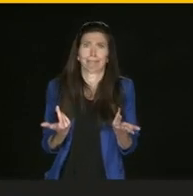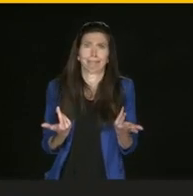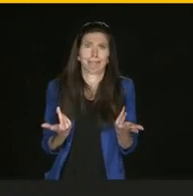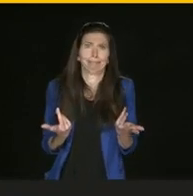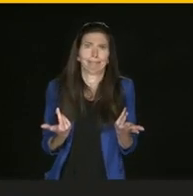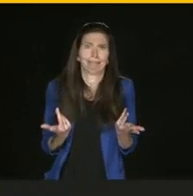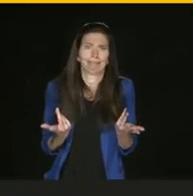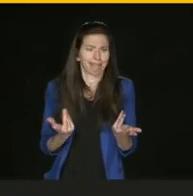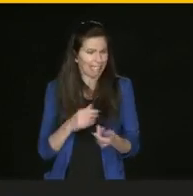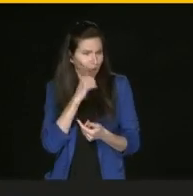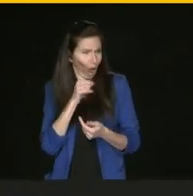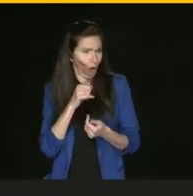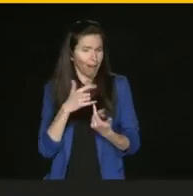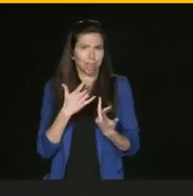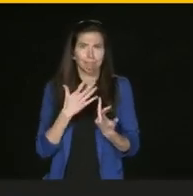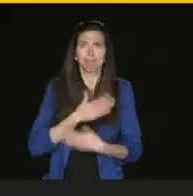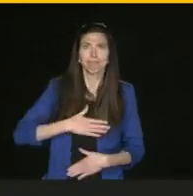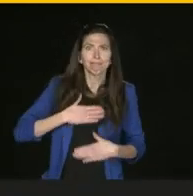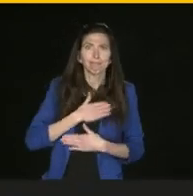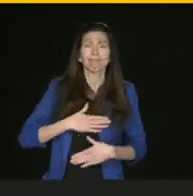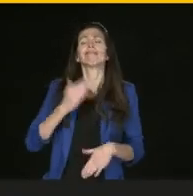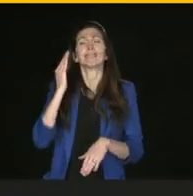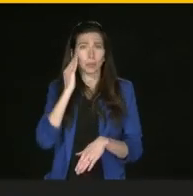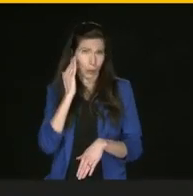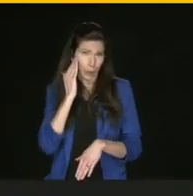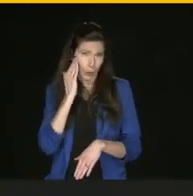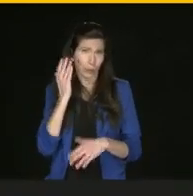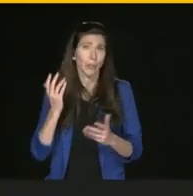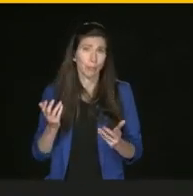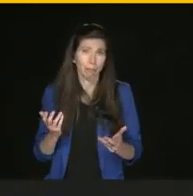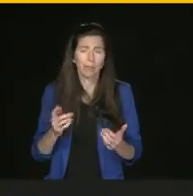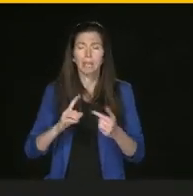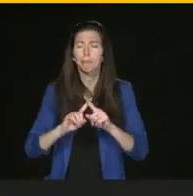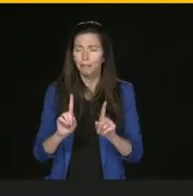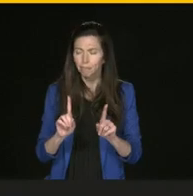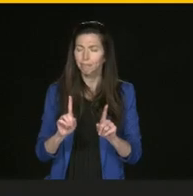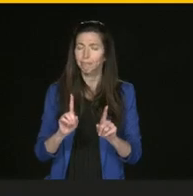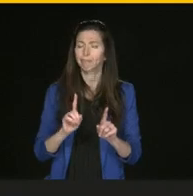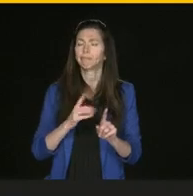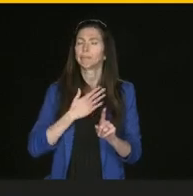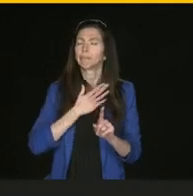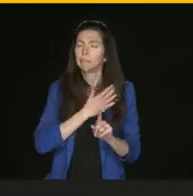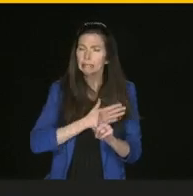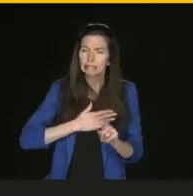EVERY CANADIAN TO TAKE.